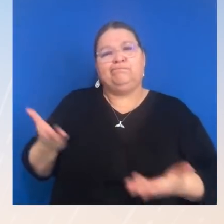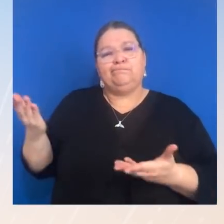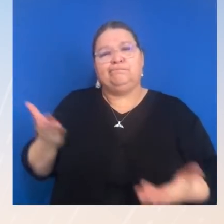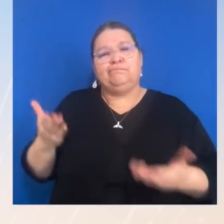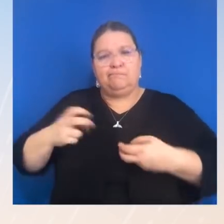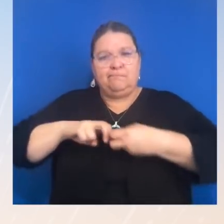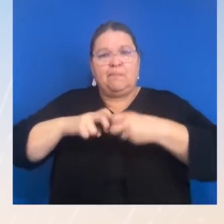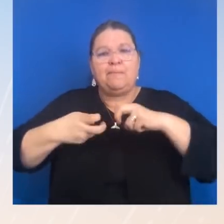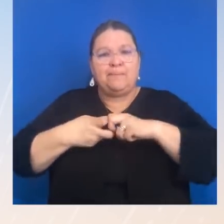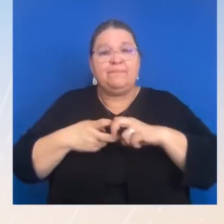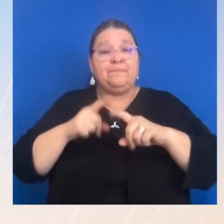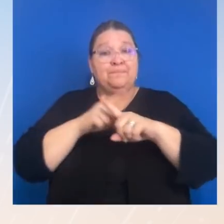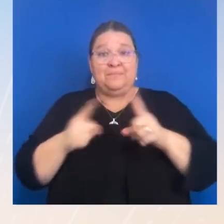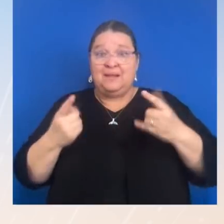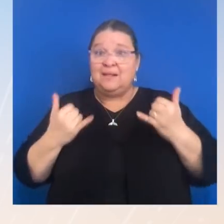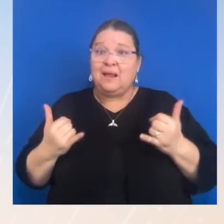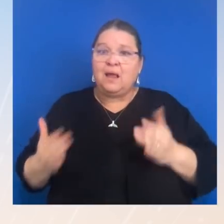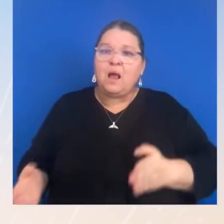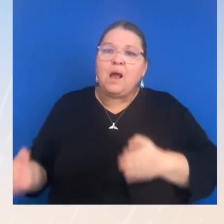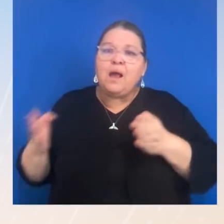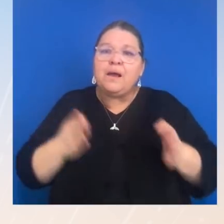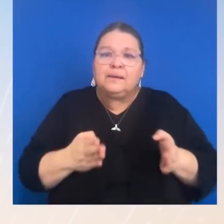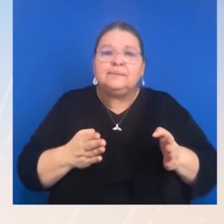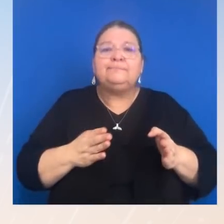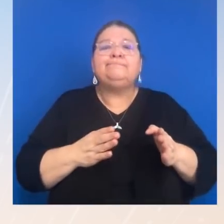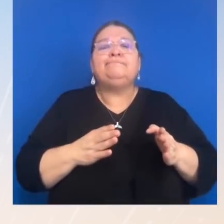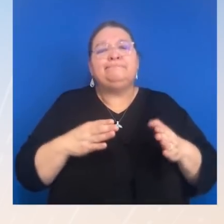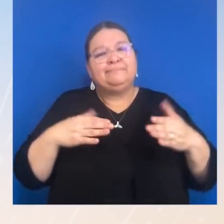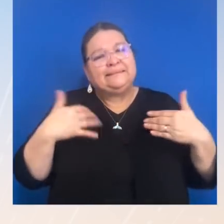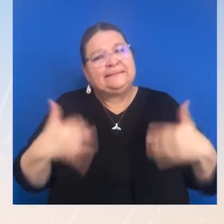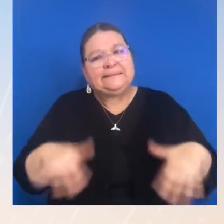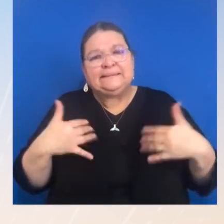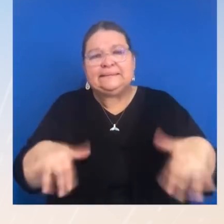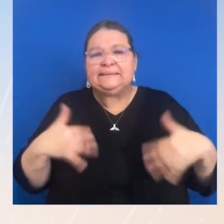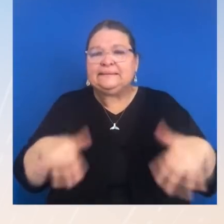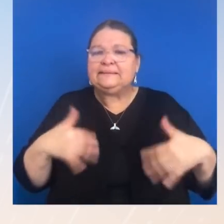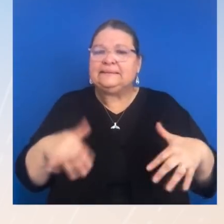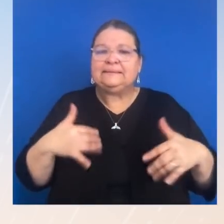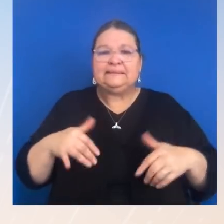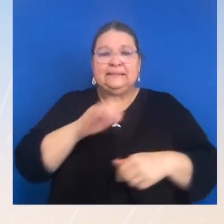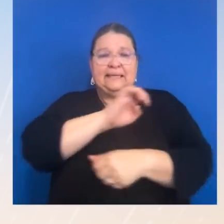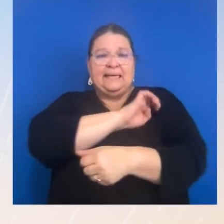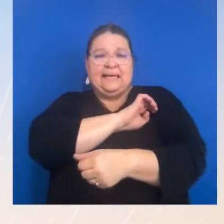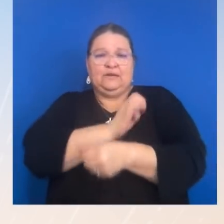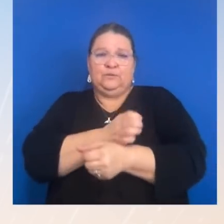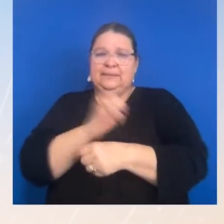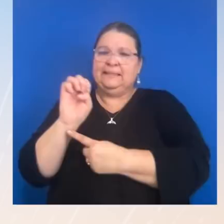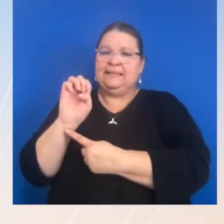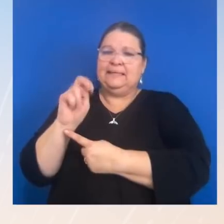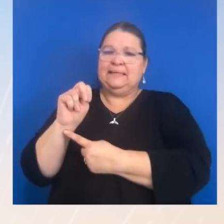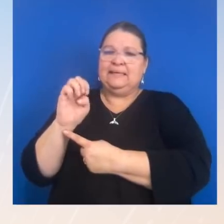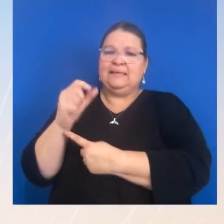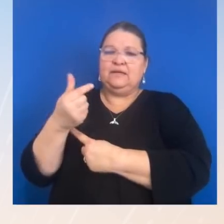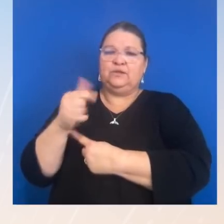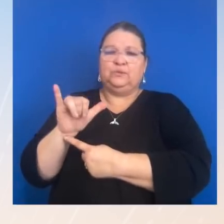which is the pressure of the energy sector that is a direct result of President Putin's invasion of Ukraine. And what we are doing in that regard